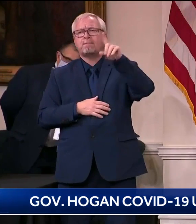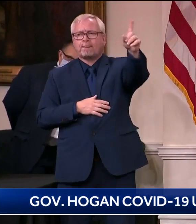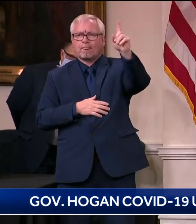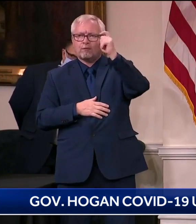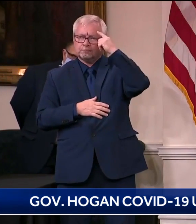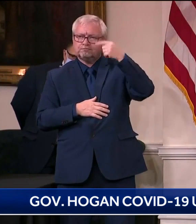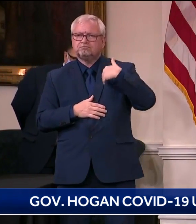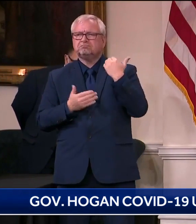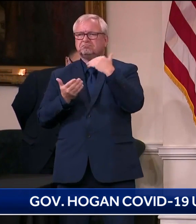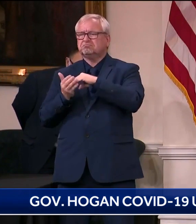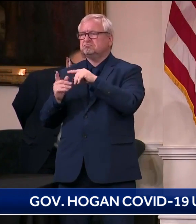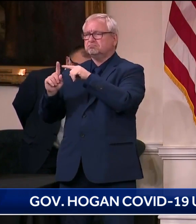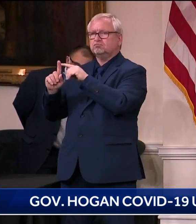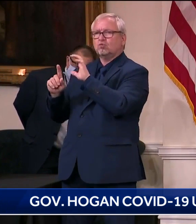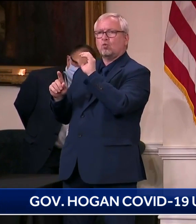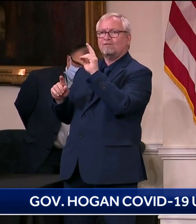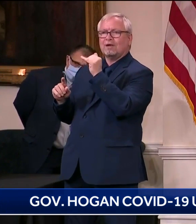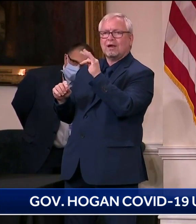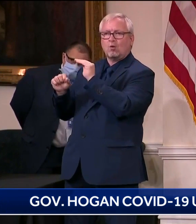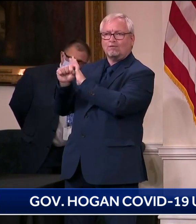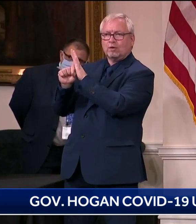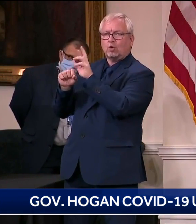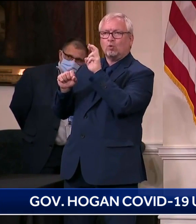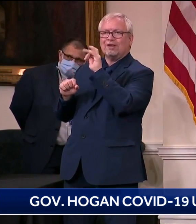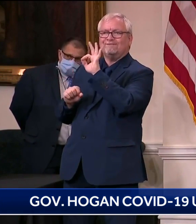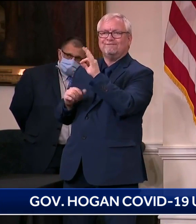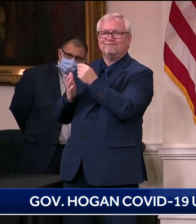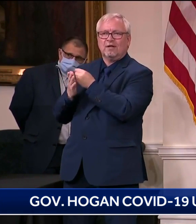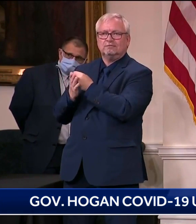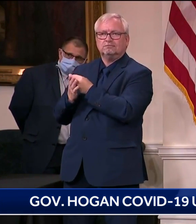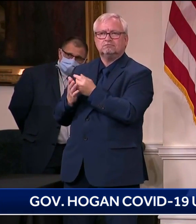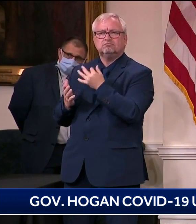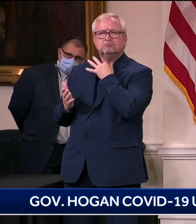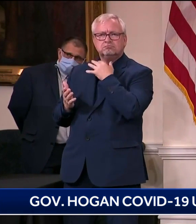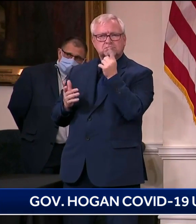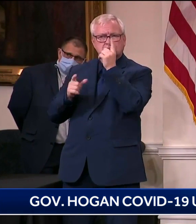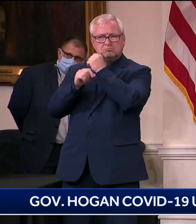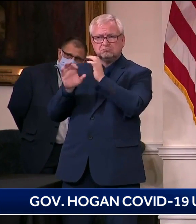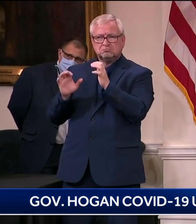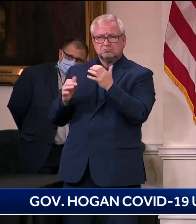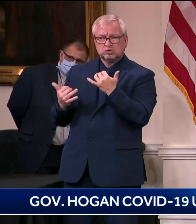AS WE HAVE BEEN FOR THE PAST NOON MONTHS.